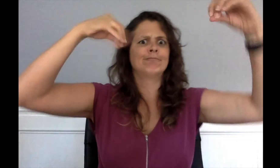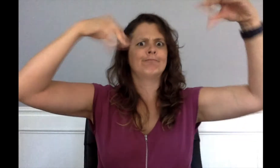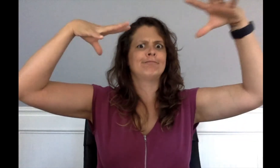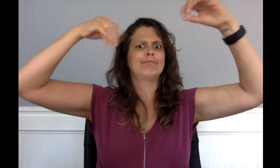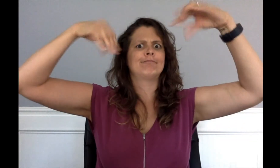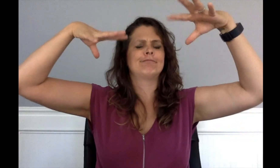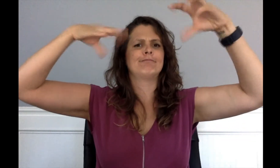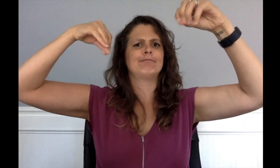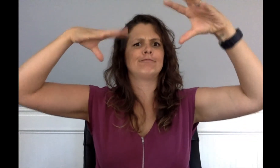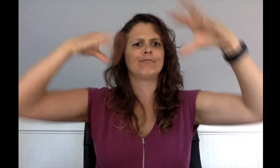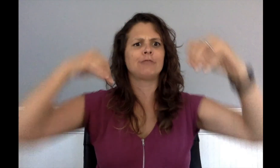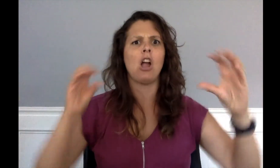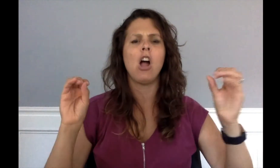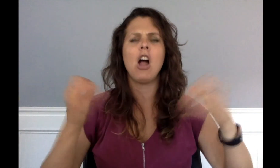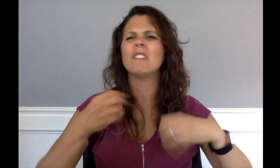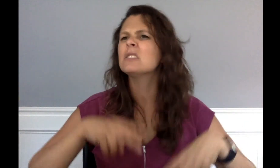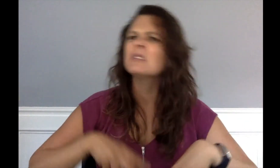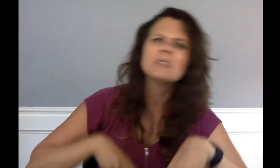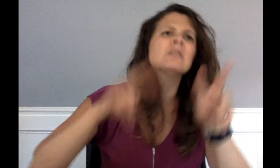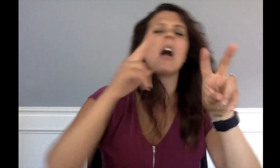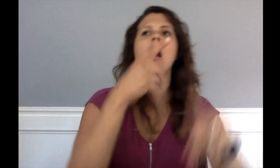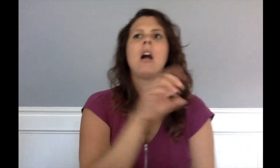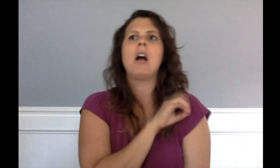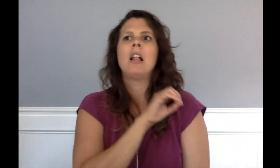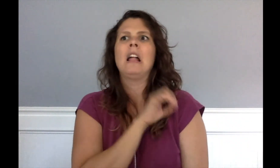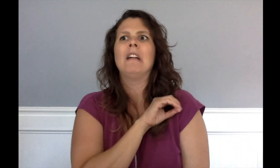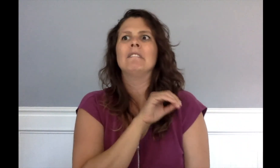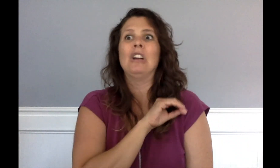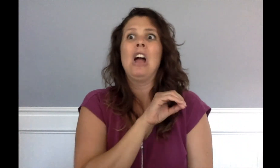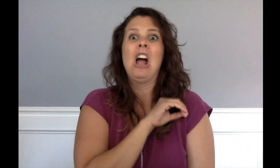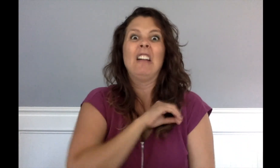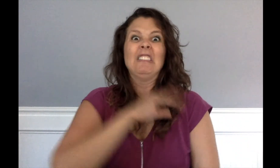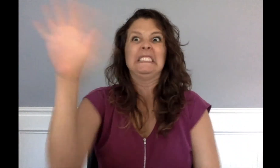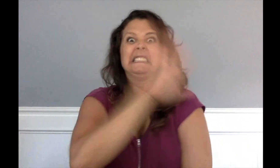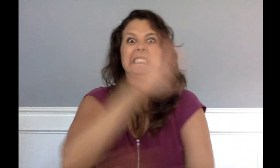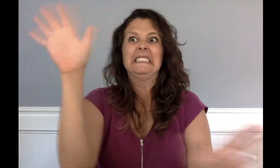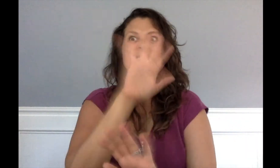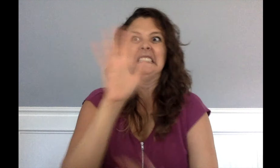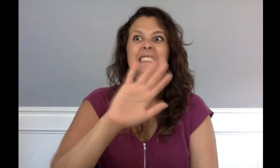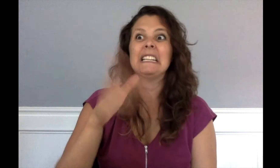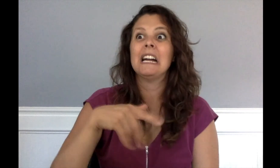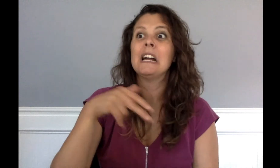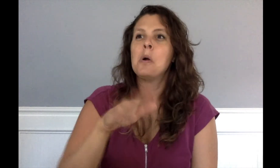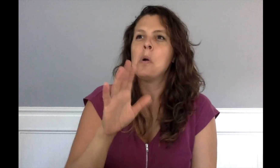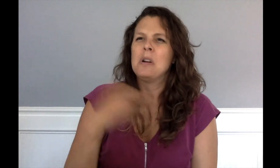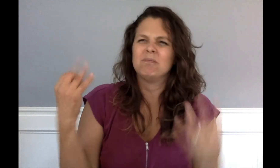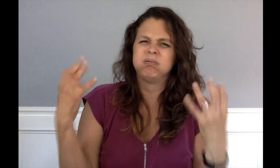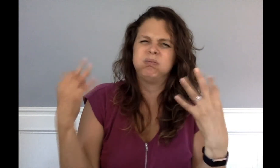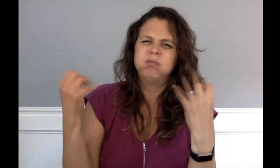The study lights flashed, startling them both. It was Oliver, flicking the lights off and on to get their attention.